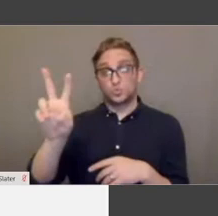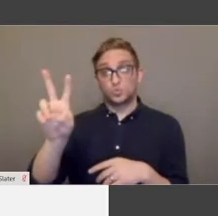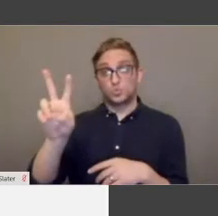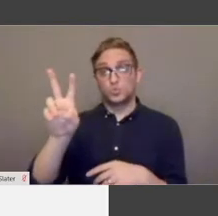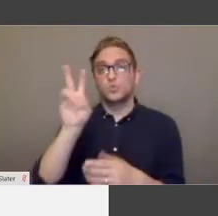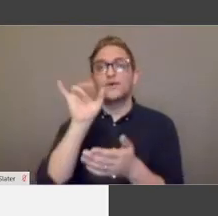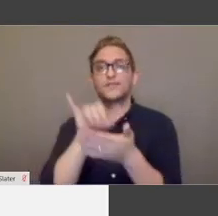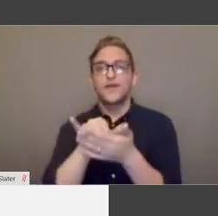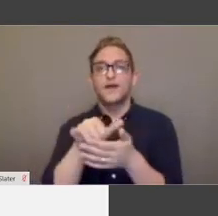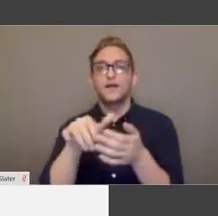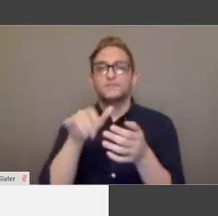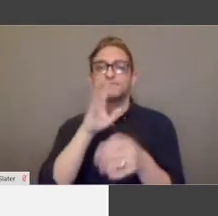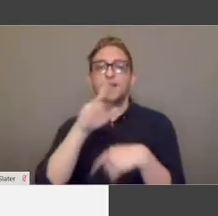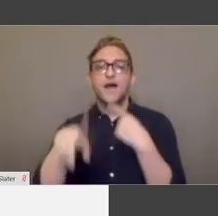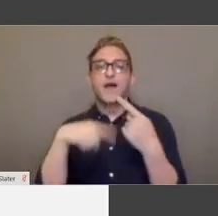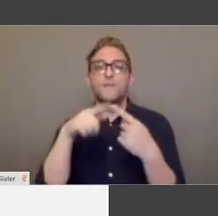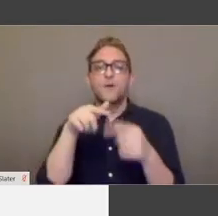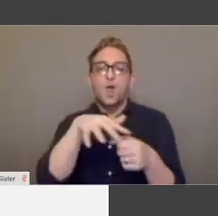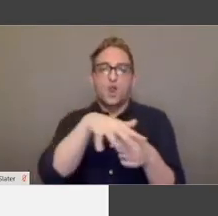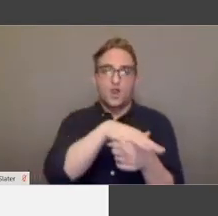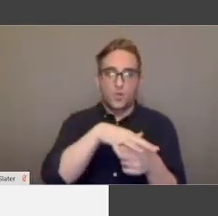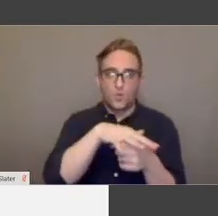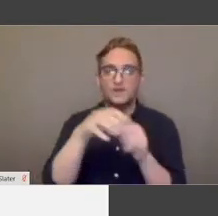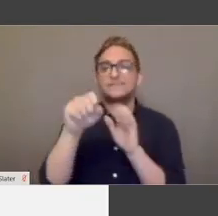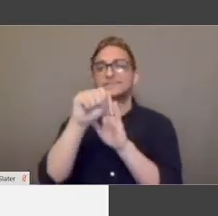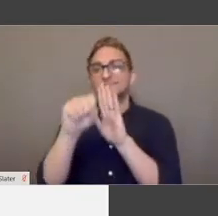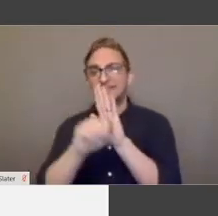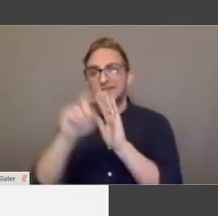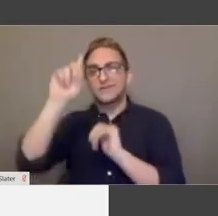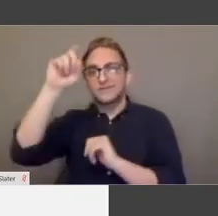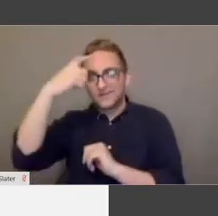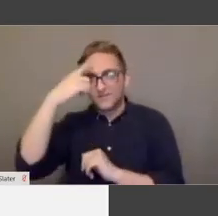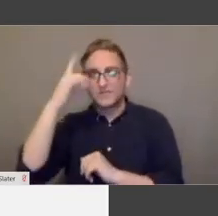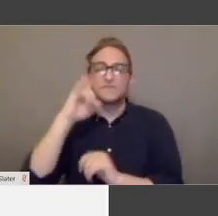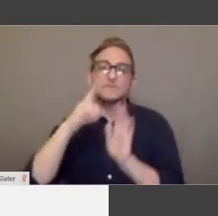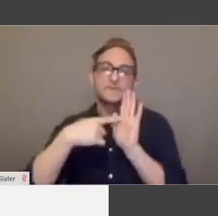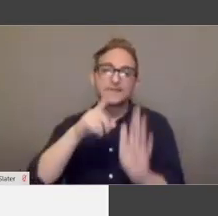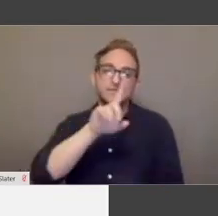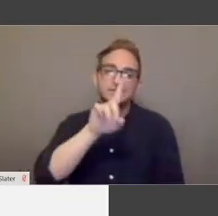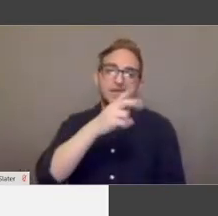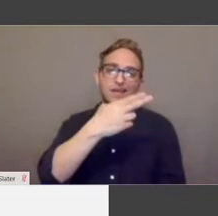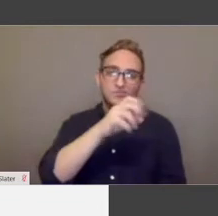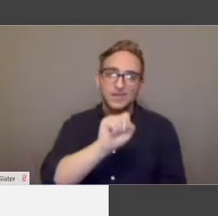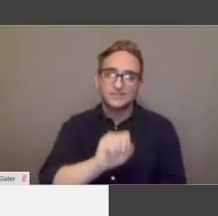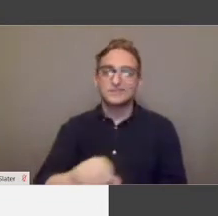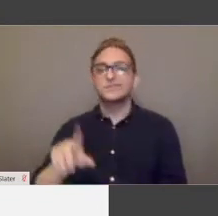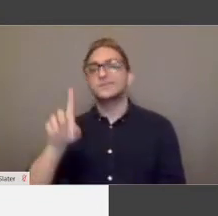state government entities and their agencies such as DHS, DCS, public schools, public libraries,